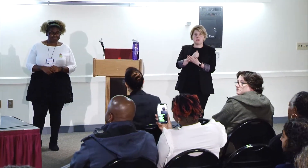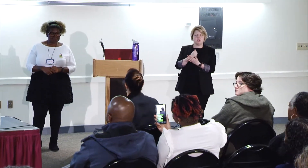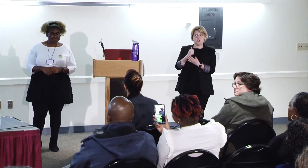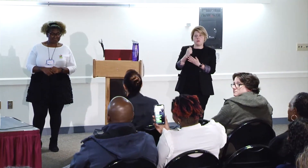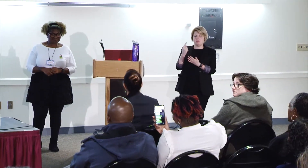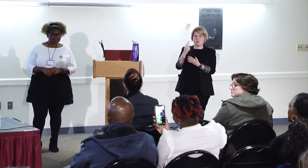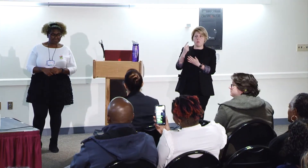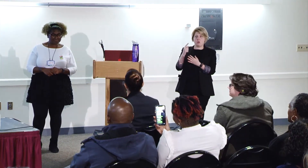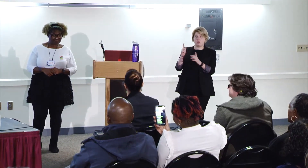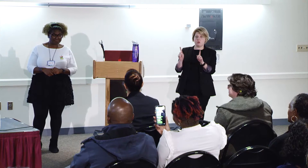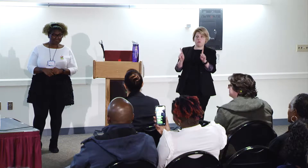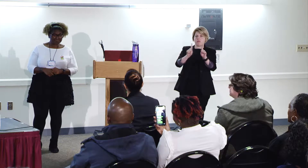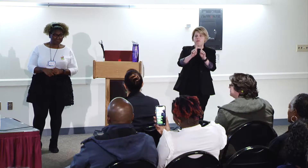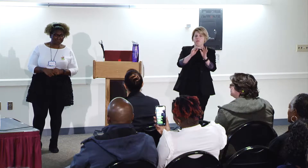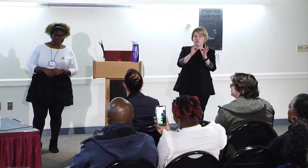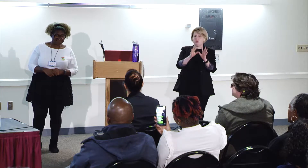to assist you with an interpreter?